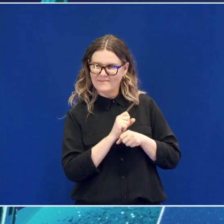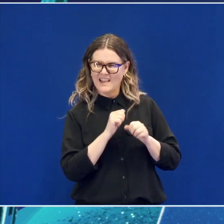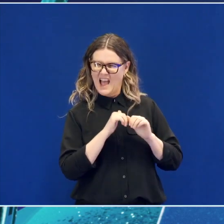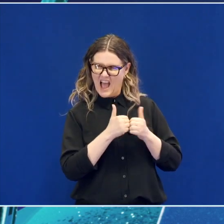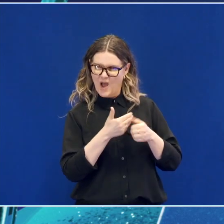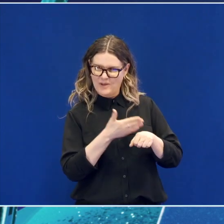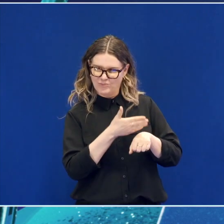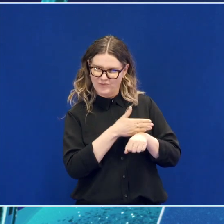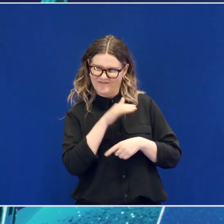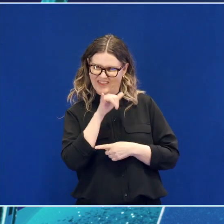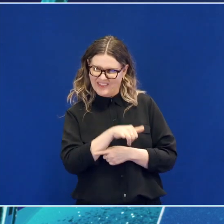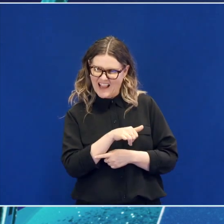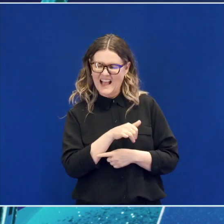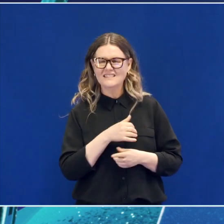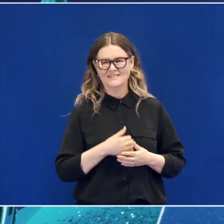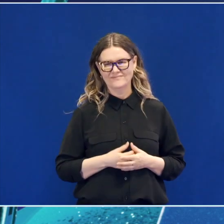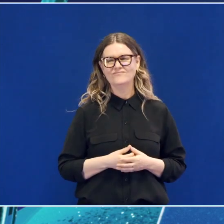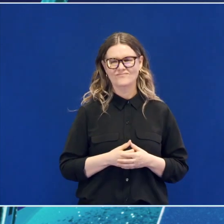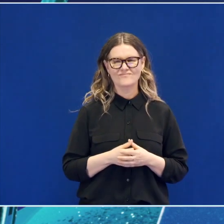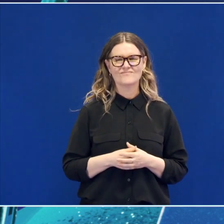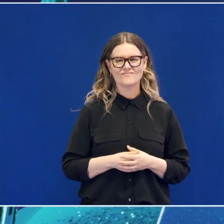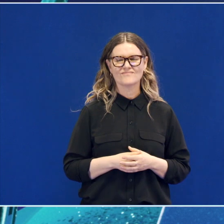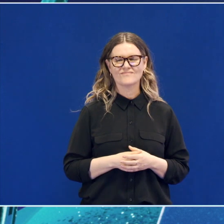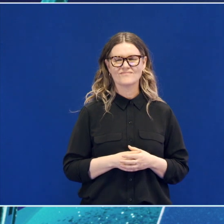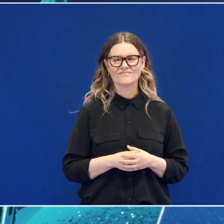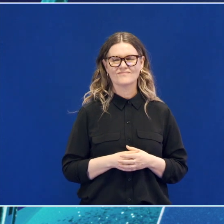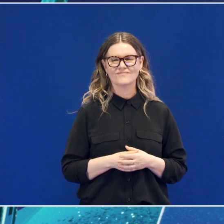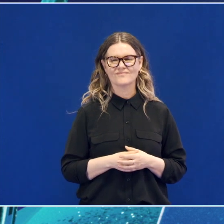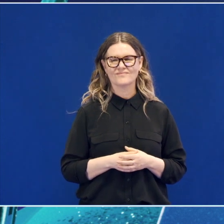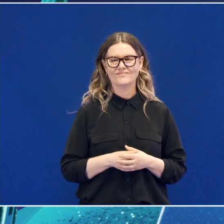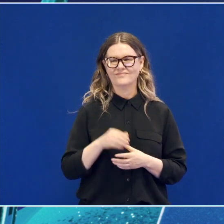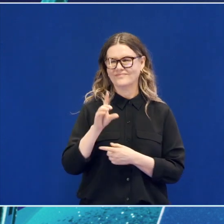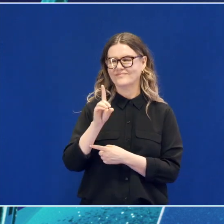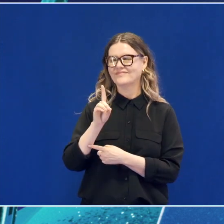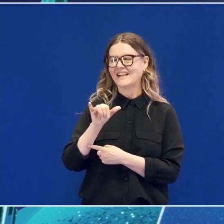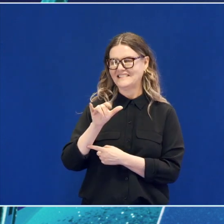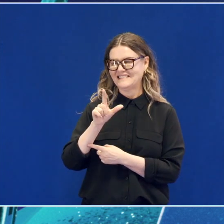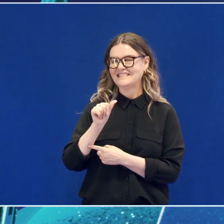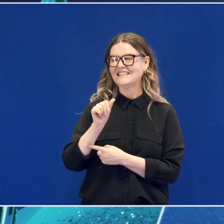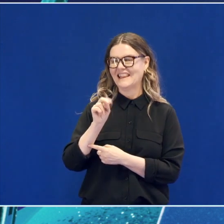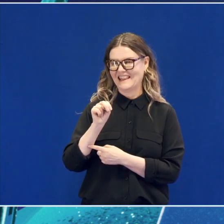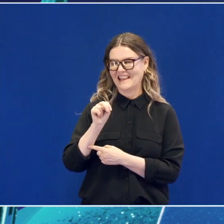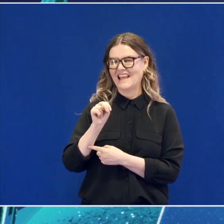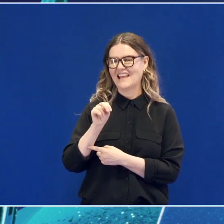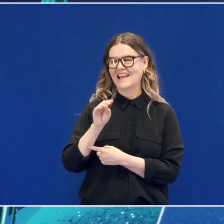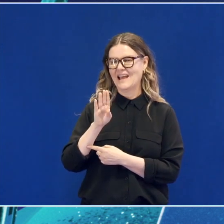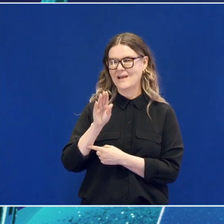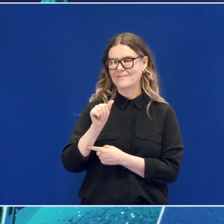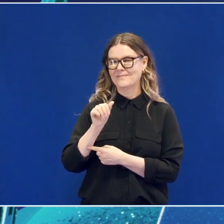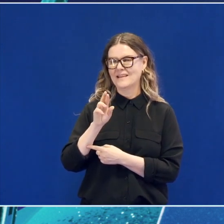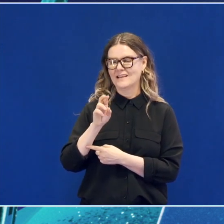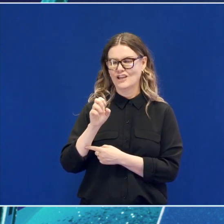Yeah, hi, my name's Dylan Barrell. My role is CAT Editor at Deque Systems.